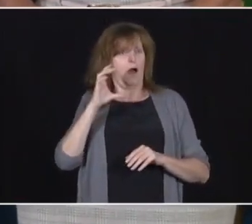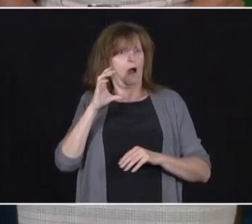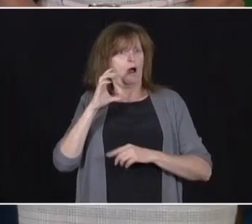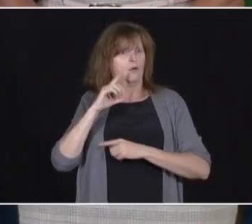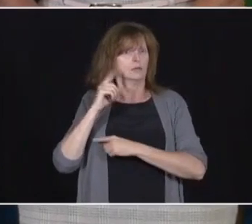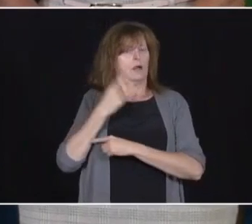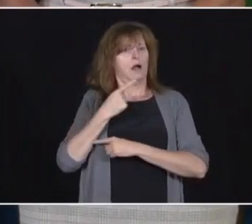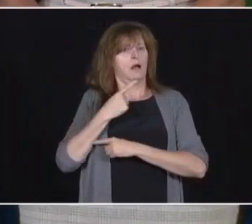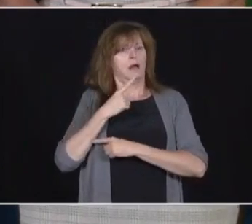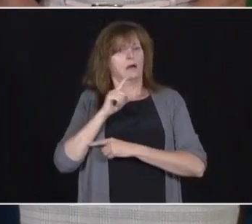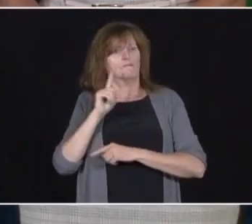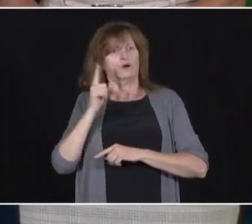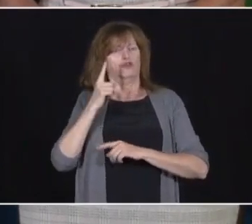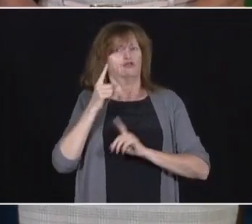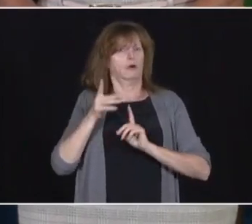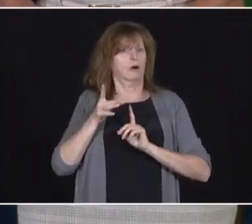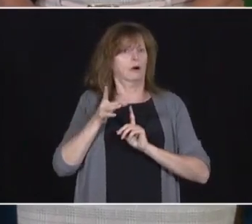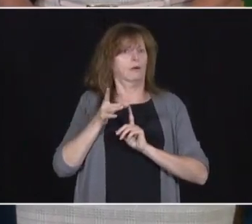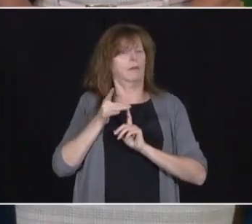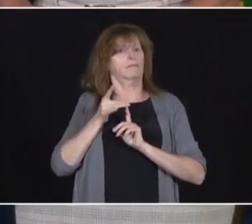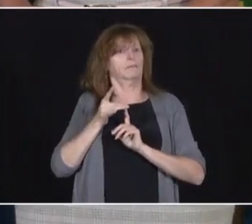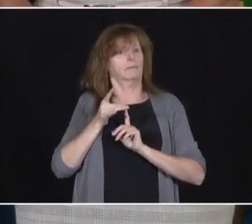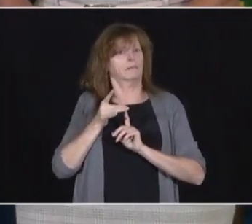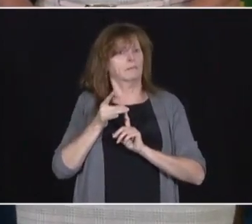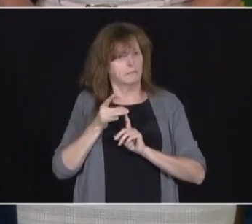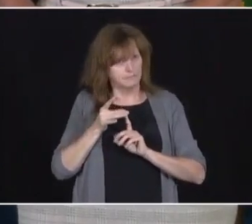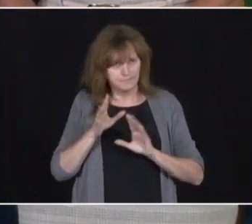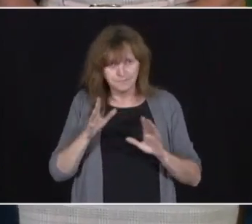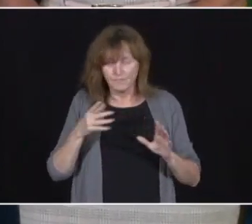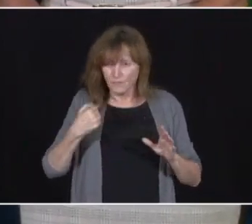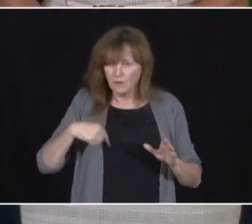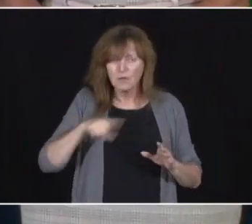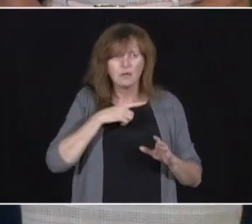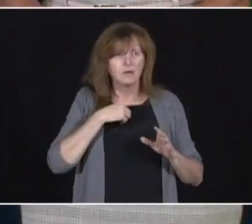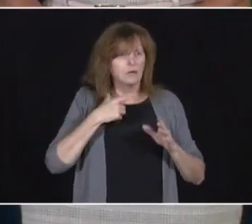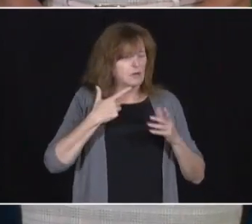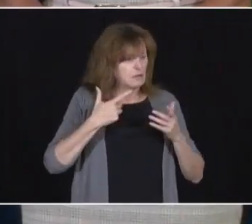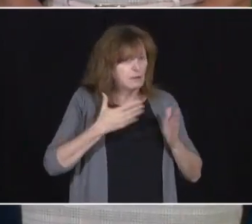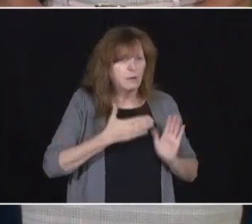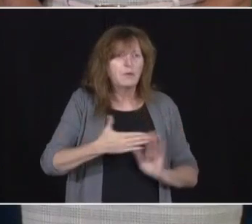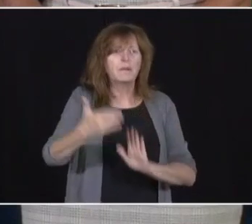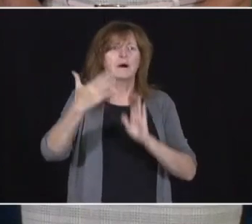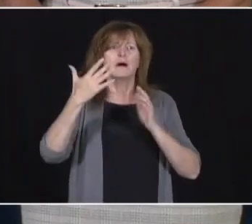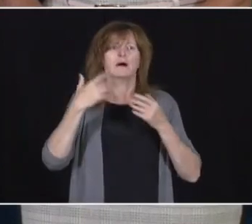about this, are we better off better prepared than your work, I think hundred days was yesterday, over hundred days ago?